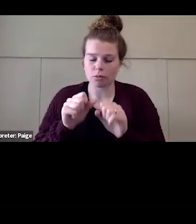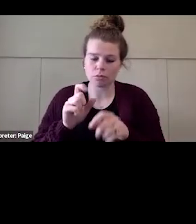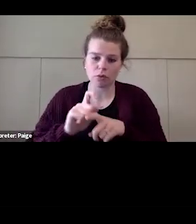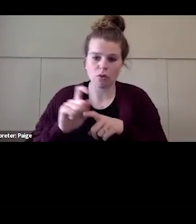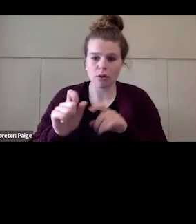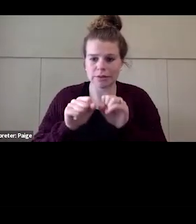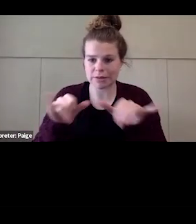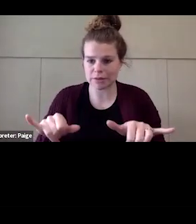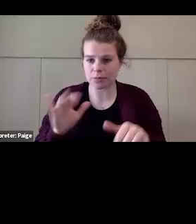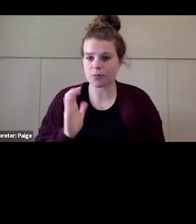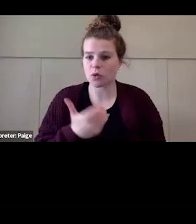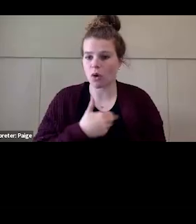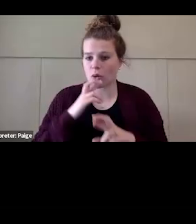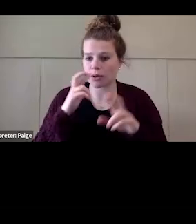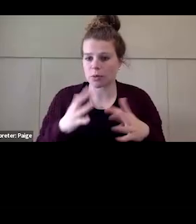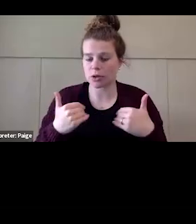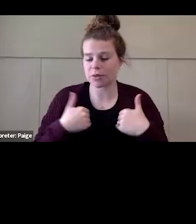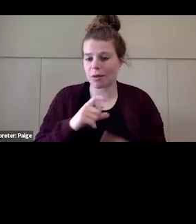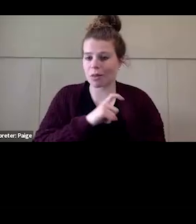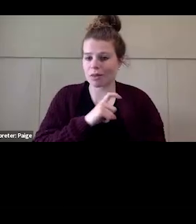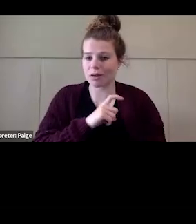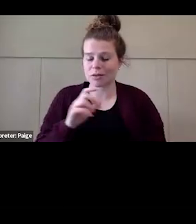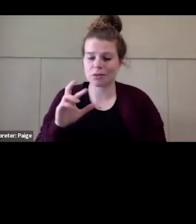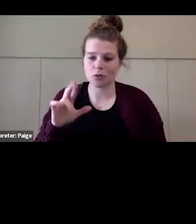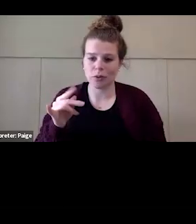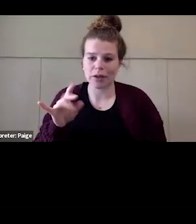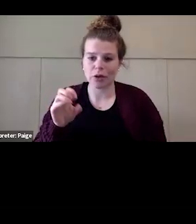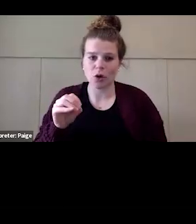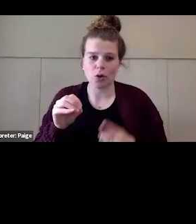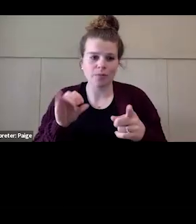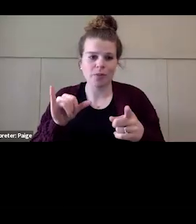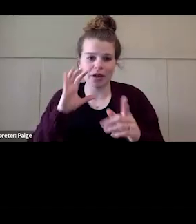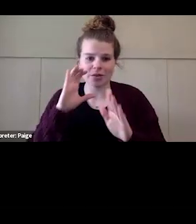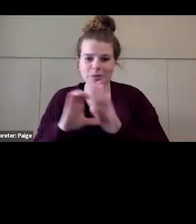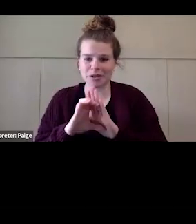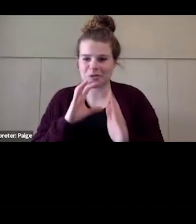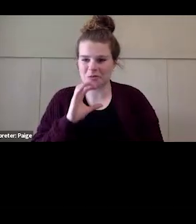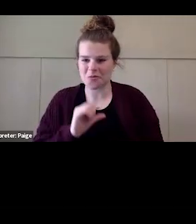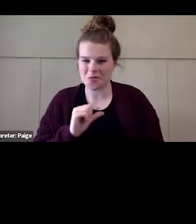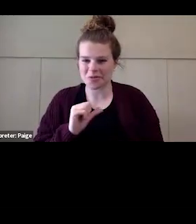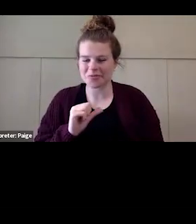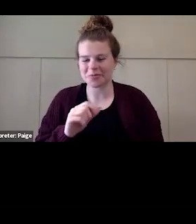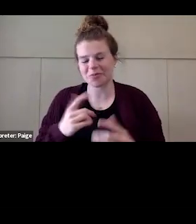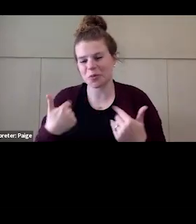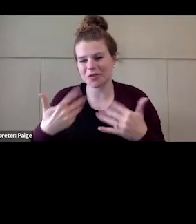So our responders carry police radios. This is a picture of actually the older ones, we've upgraded since this time.